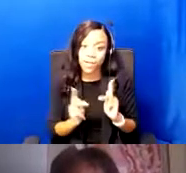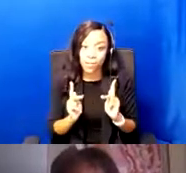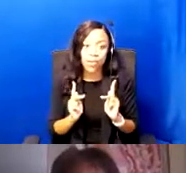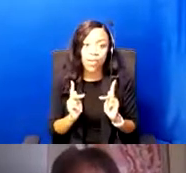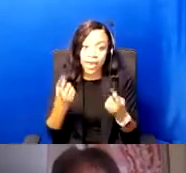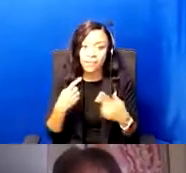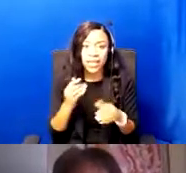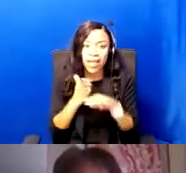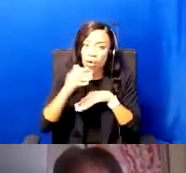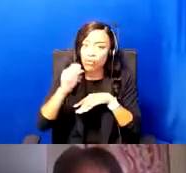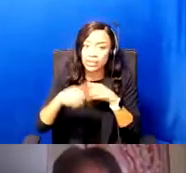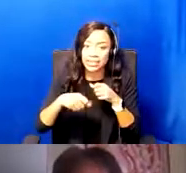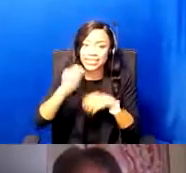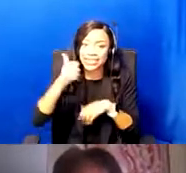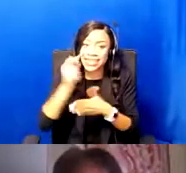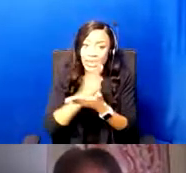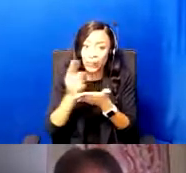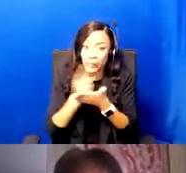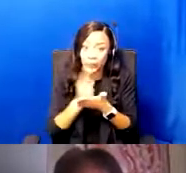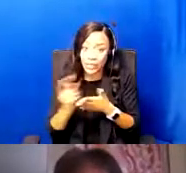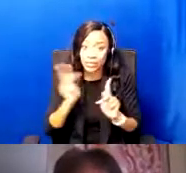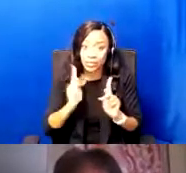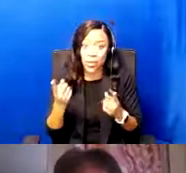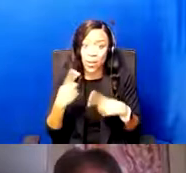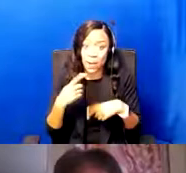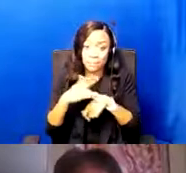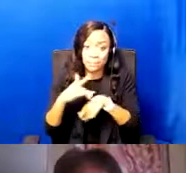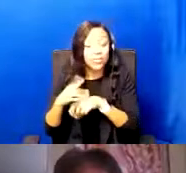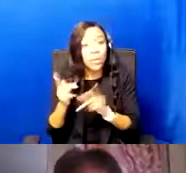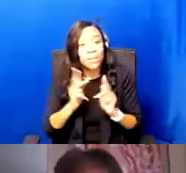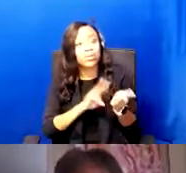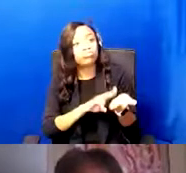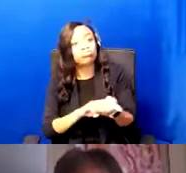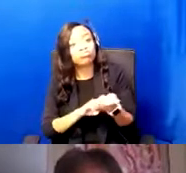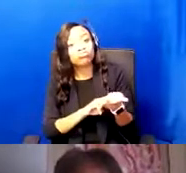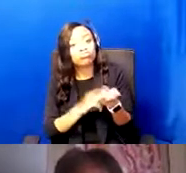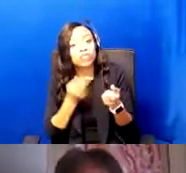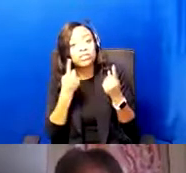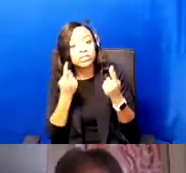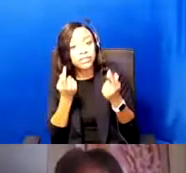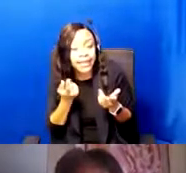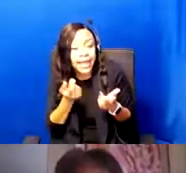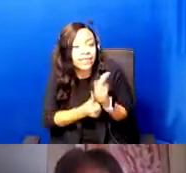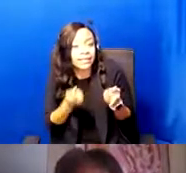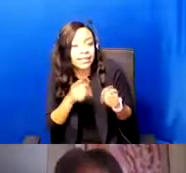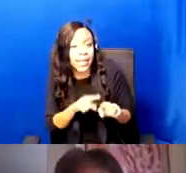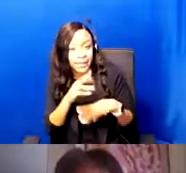so that people can really put their finger on the pulse of what's going on in the world. So yes, we have a lot of challenges